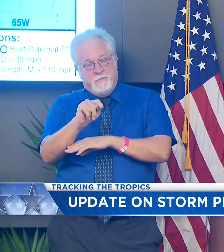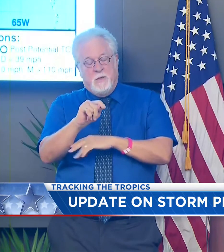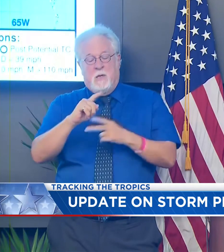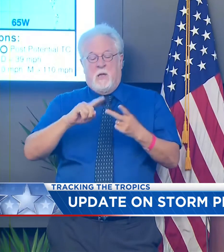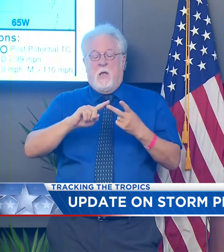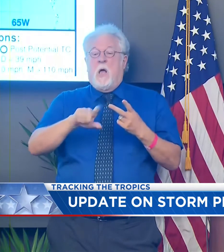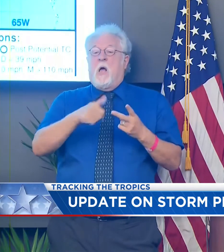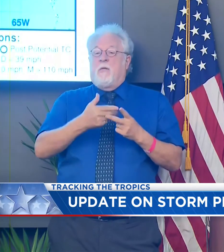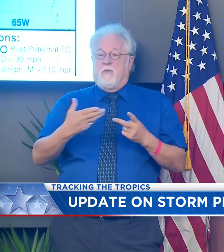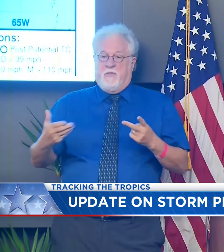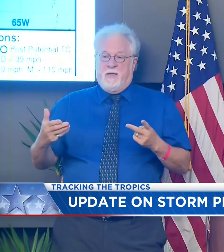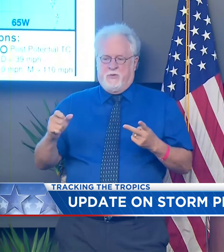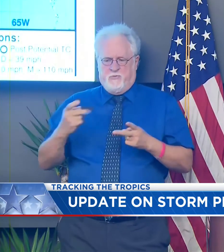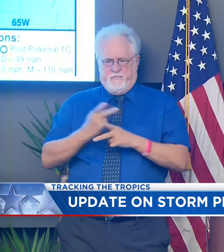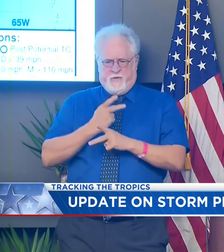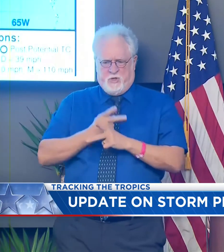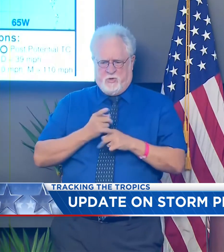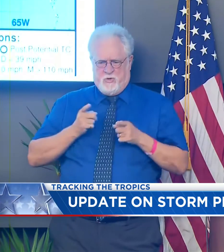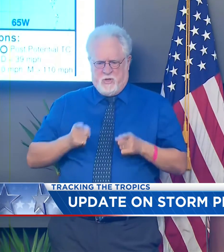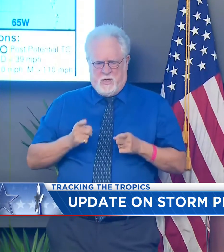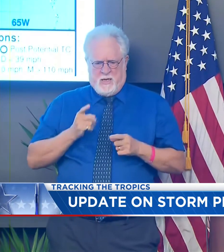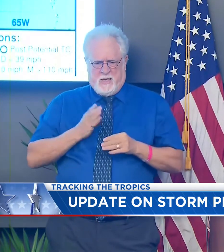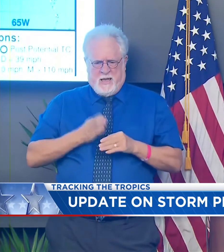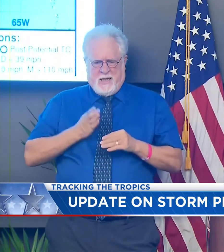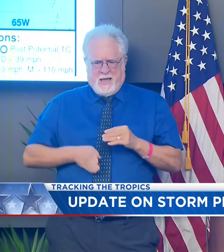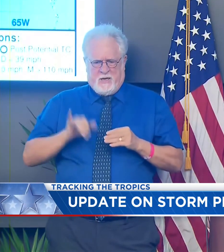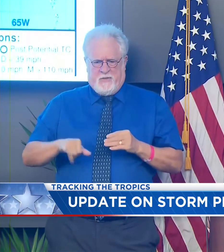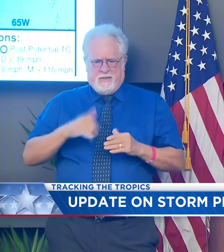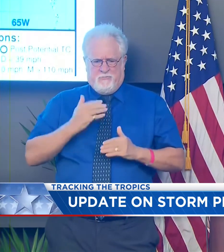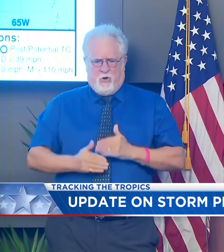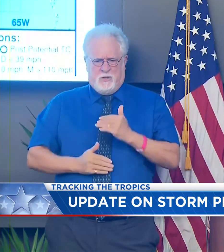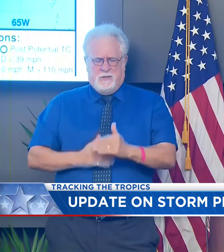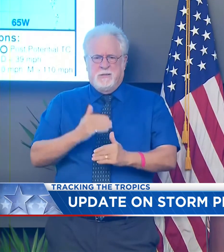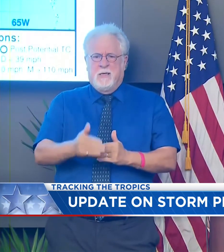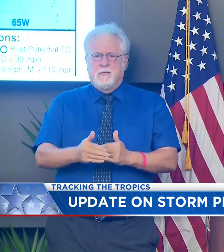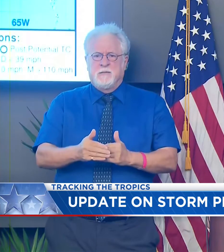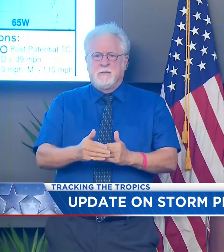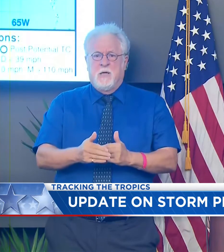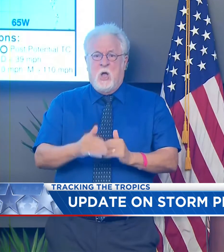CRITERIA MEETING. IT WAS SCHEDULED FOR TOMORROW AFTERNOON.